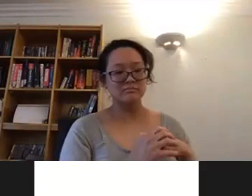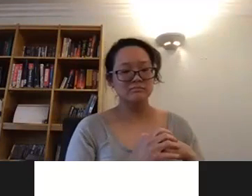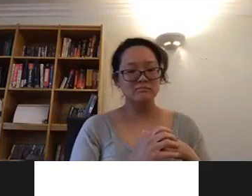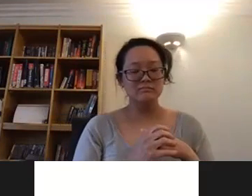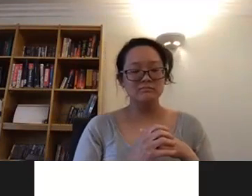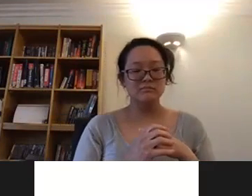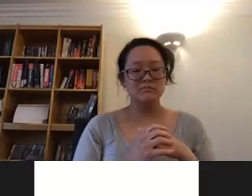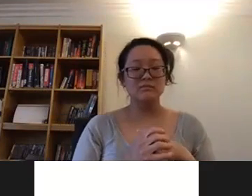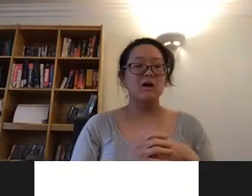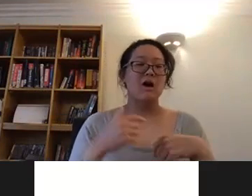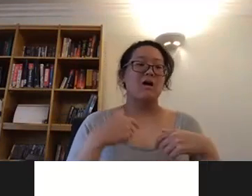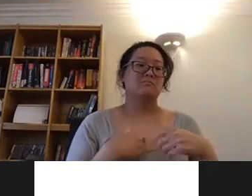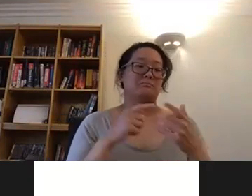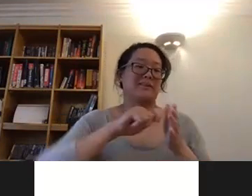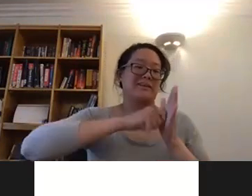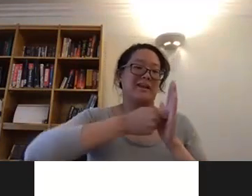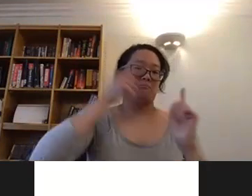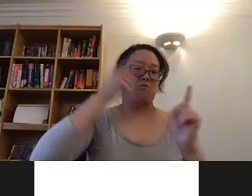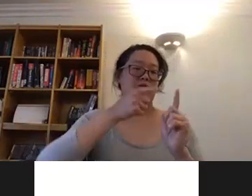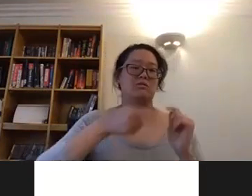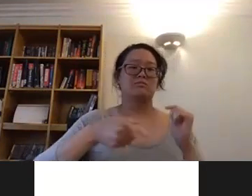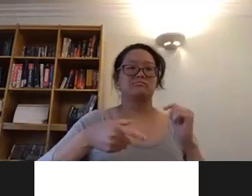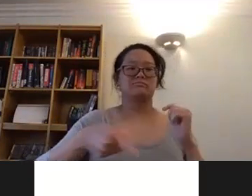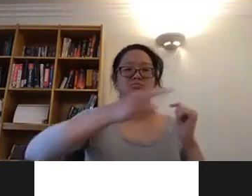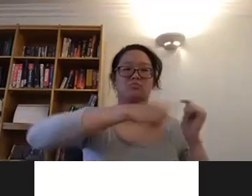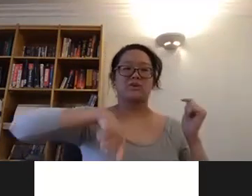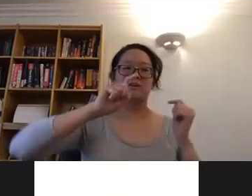so there would be varying levels of this pandemic team at each level of government.